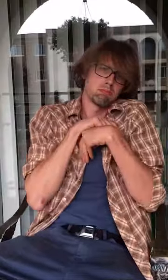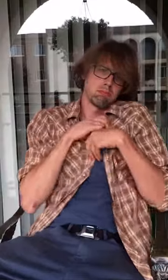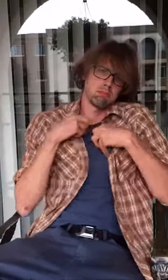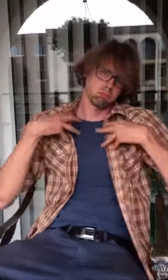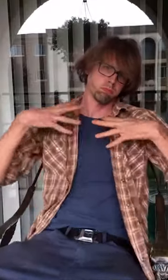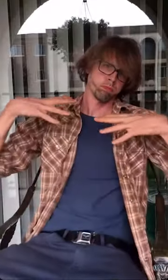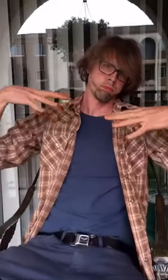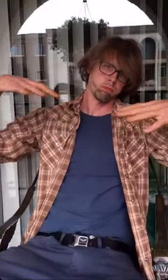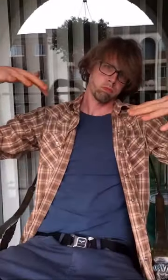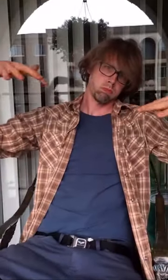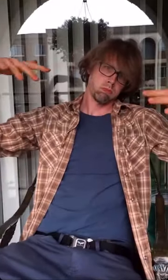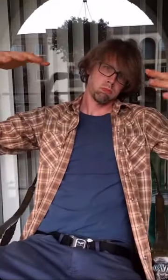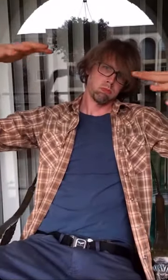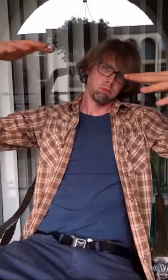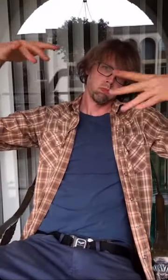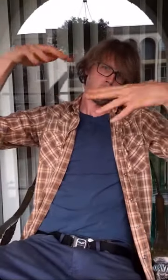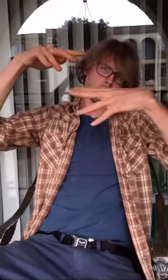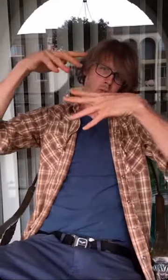Flesh decays at Time's prompting.